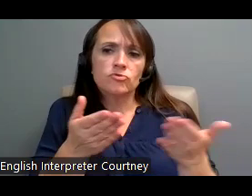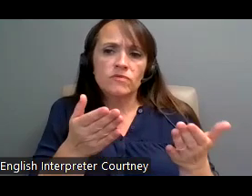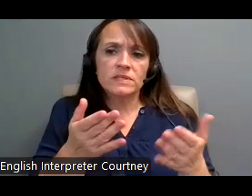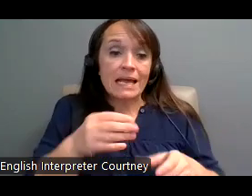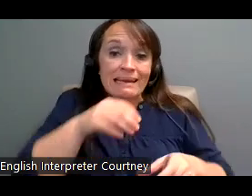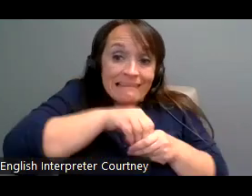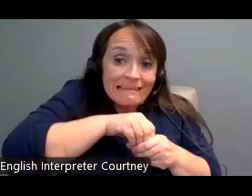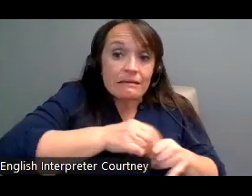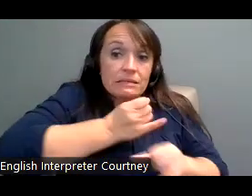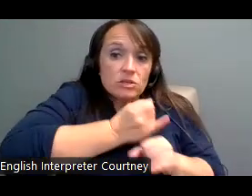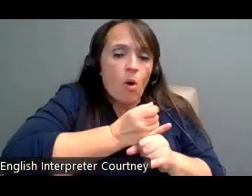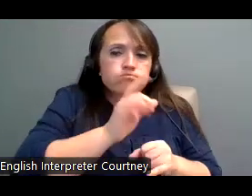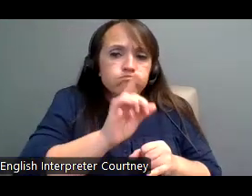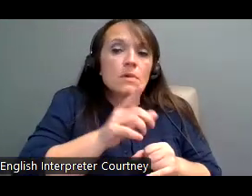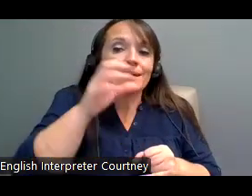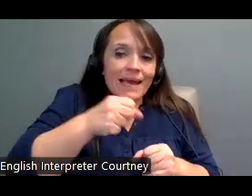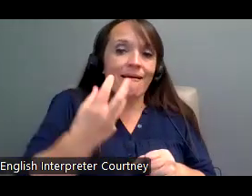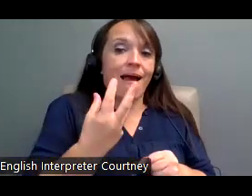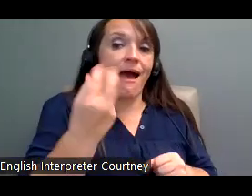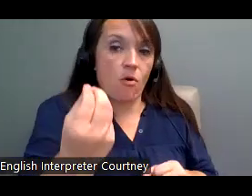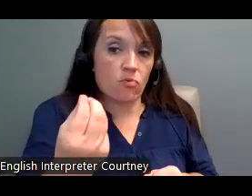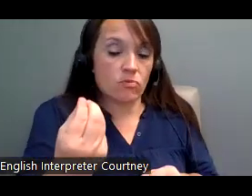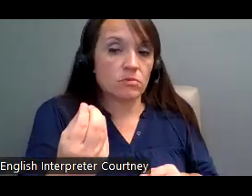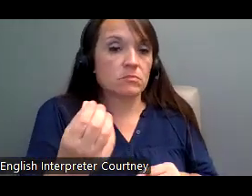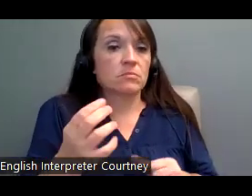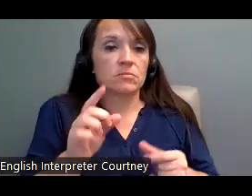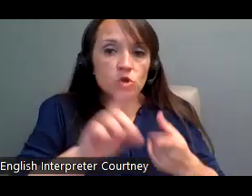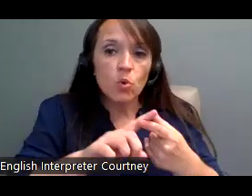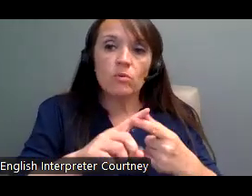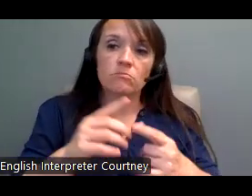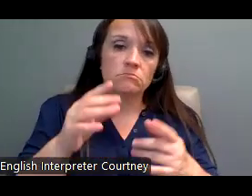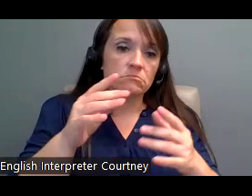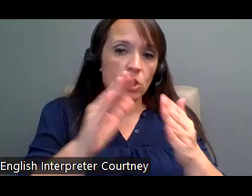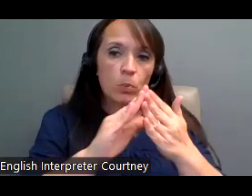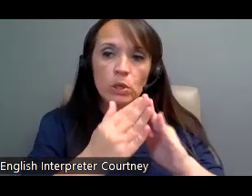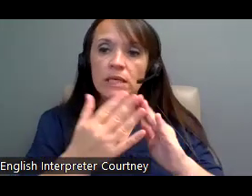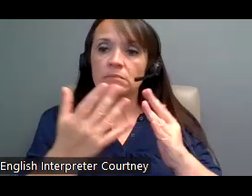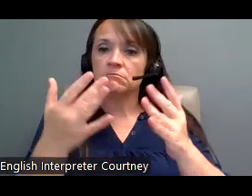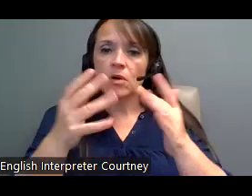at delivering long-term care services in a person's home or another community setting. These